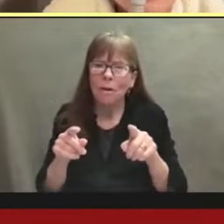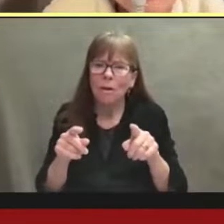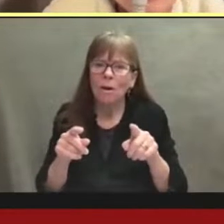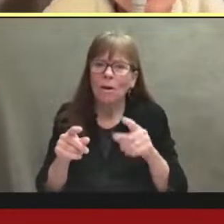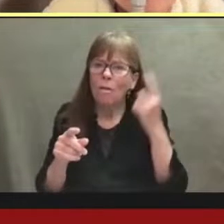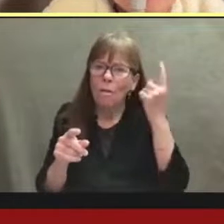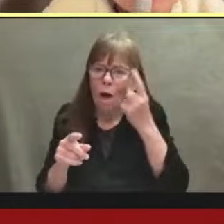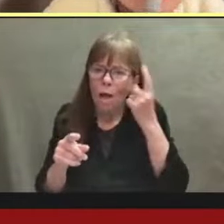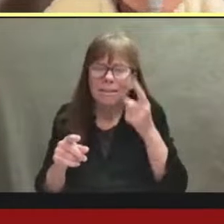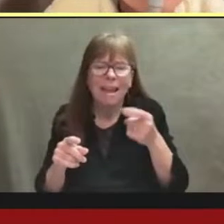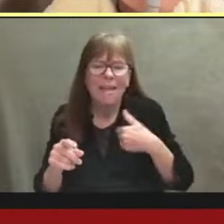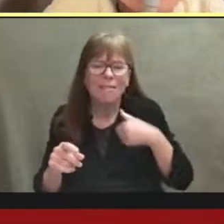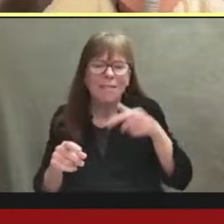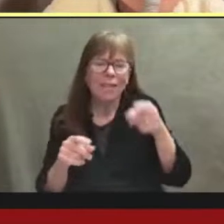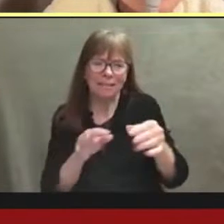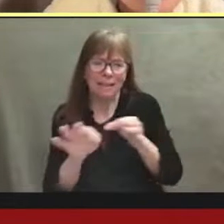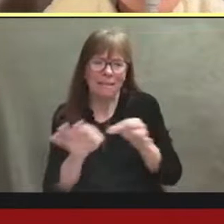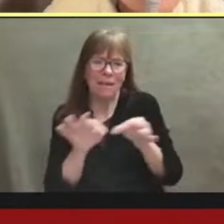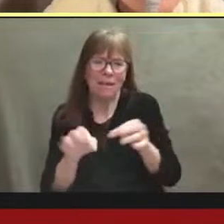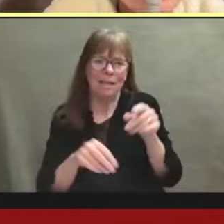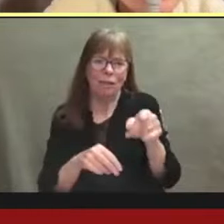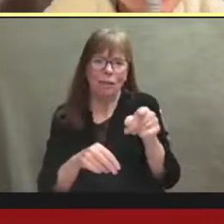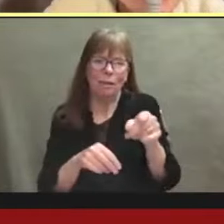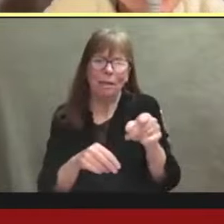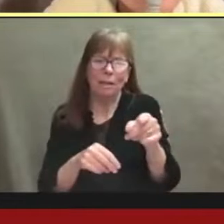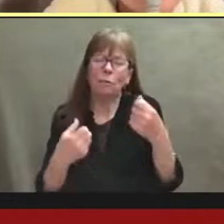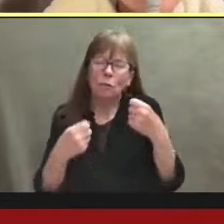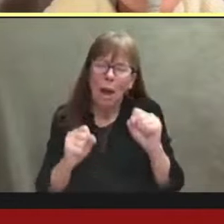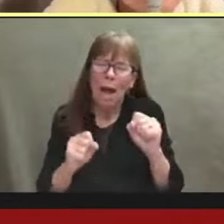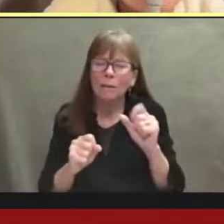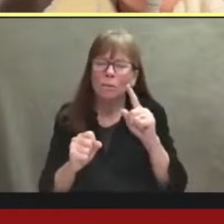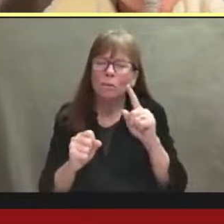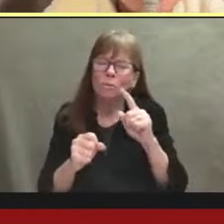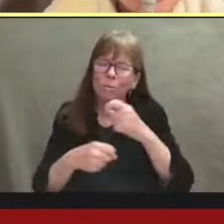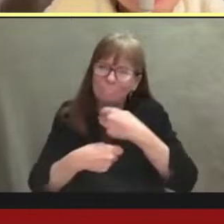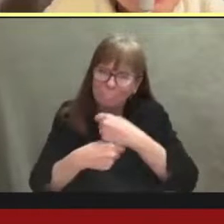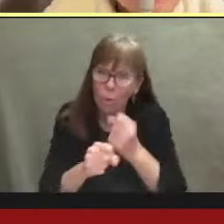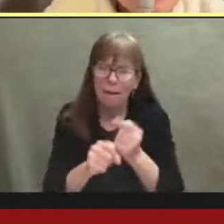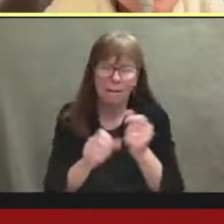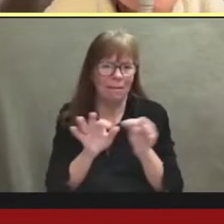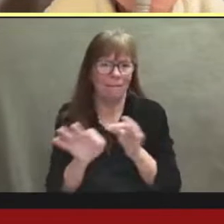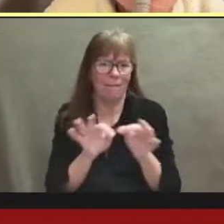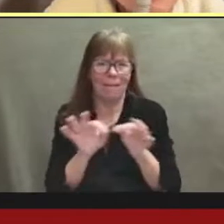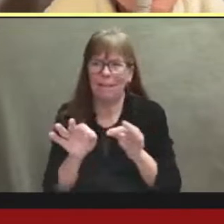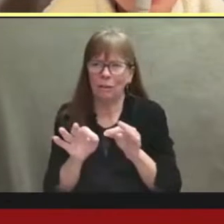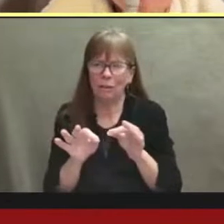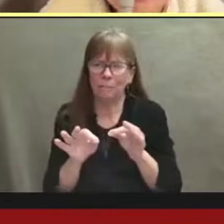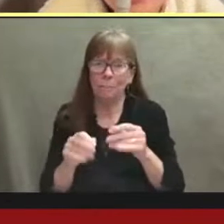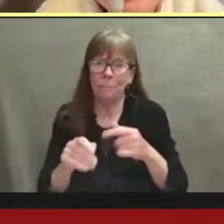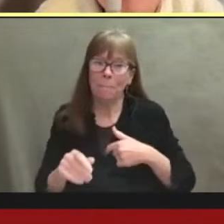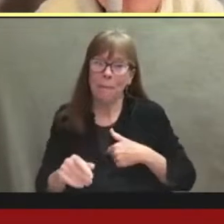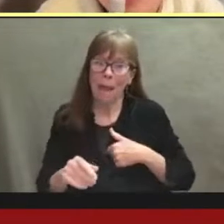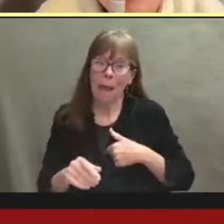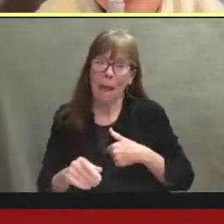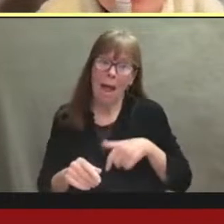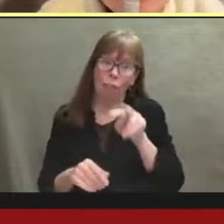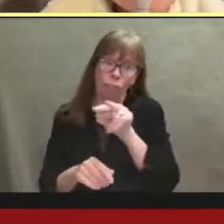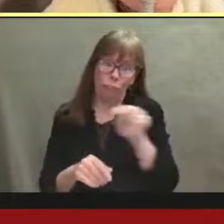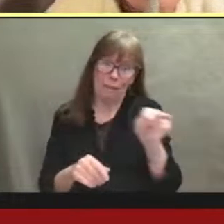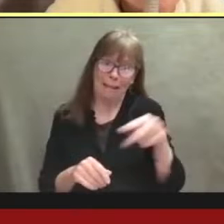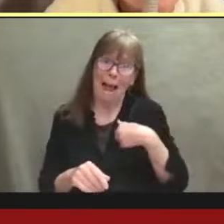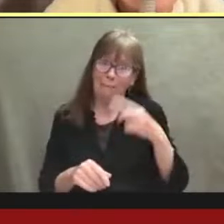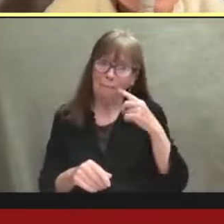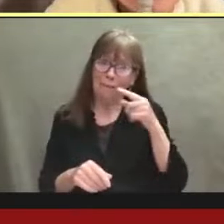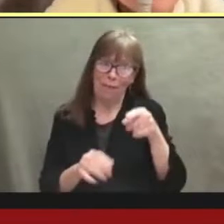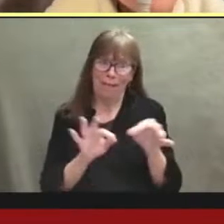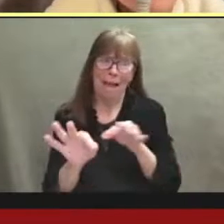kind of working definition, and I think of it as a very comprehensive one. But it’s definitely still